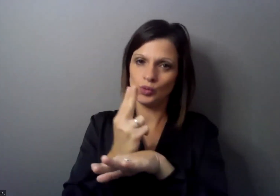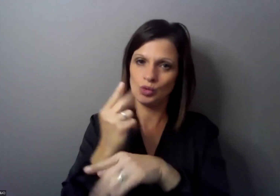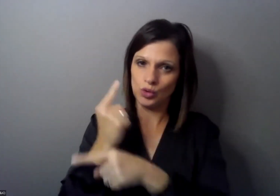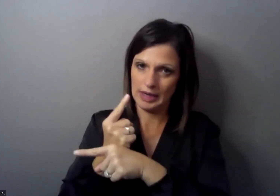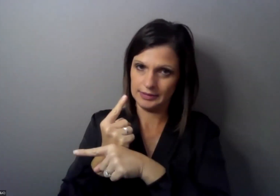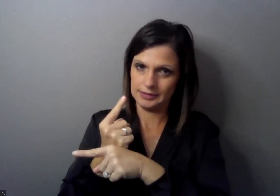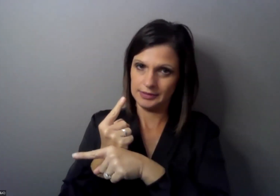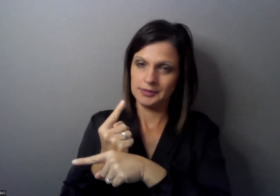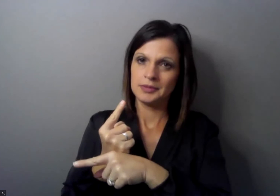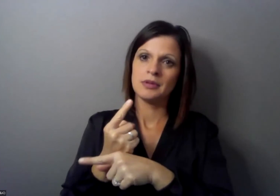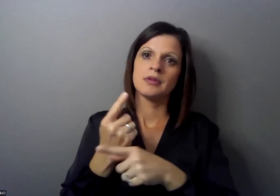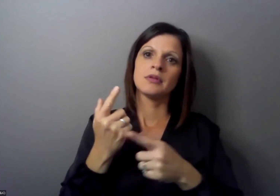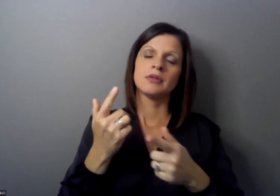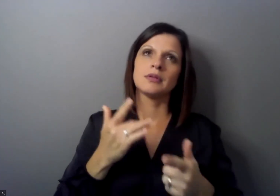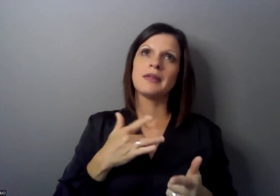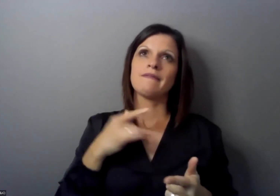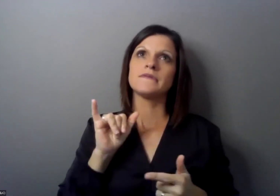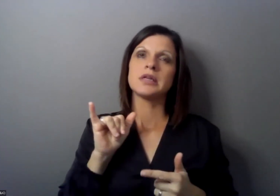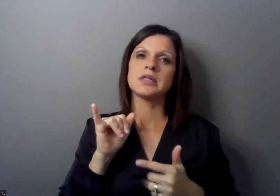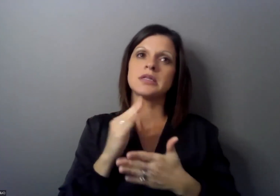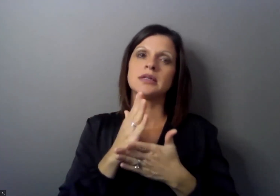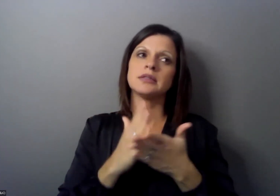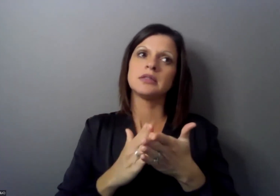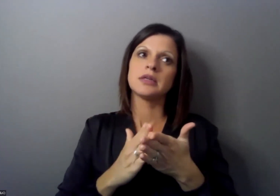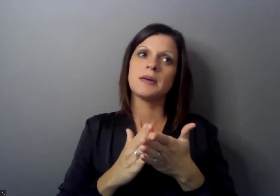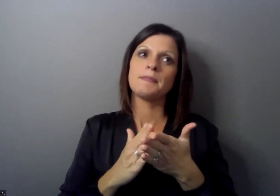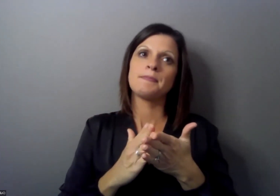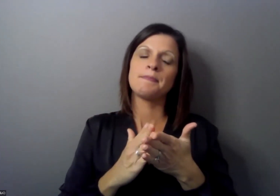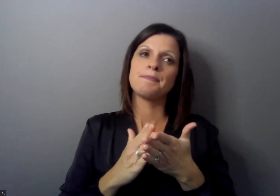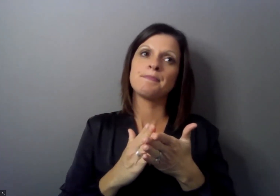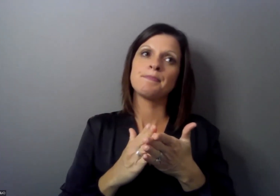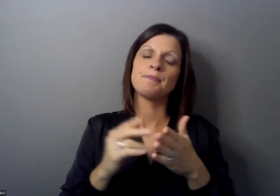But I feel like some places – some places do not.